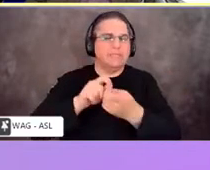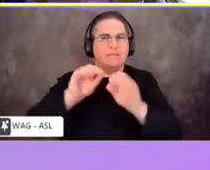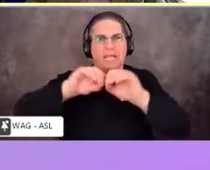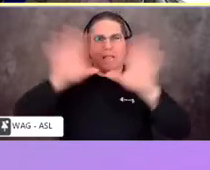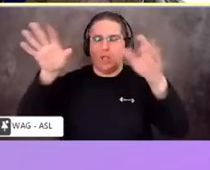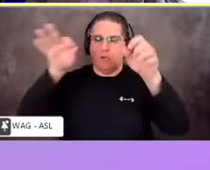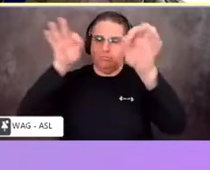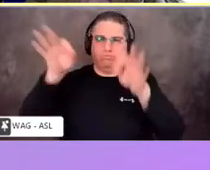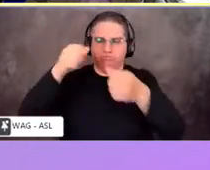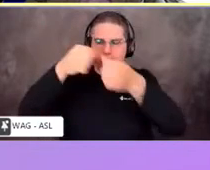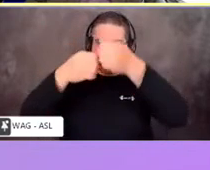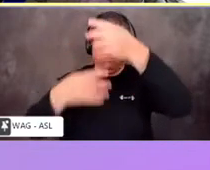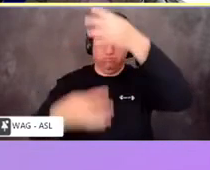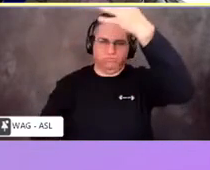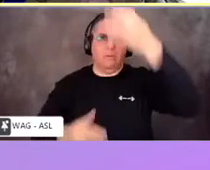[Dónal Rice]